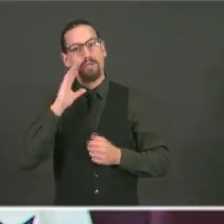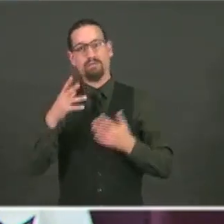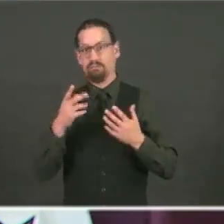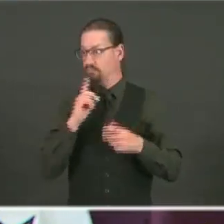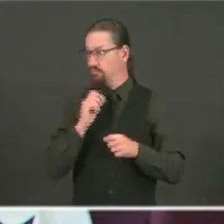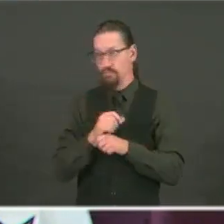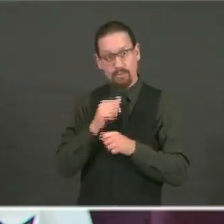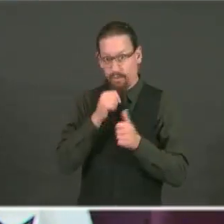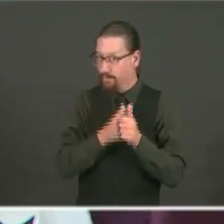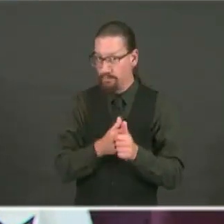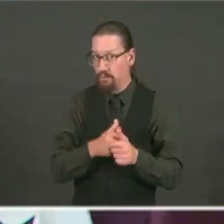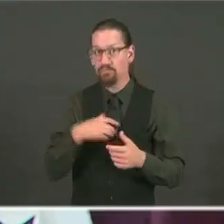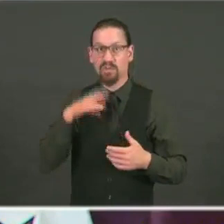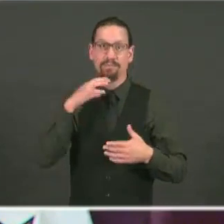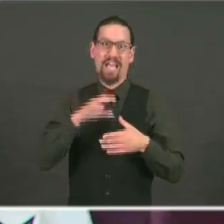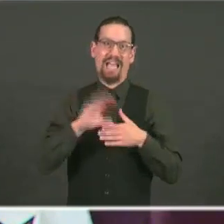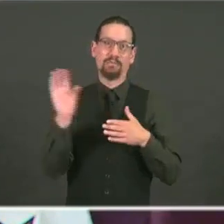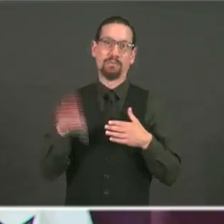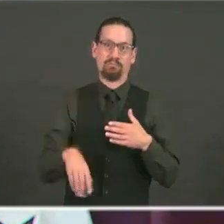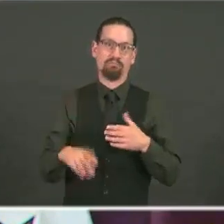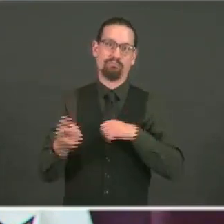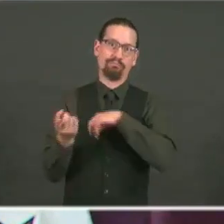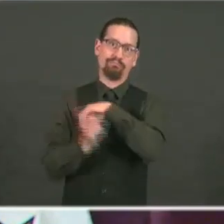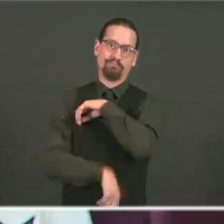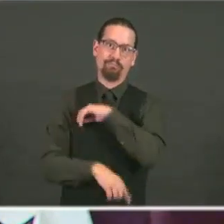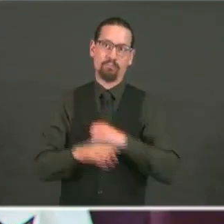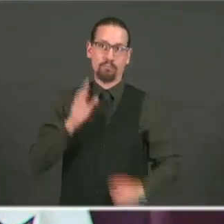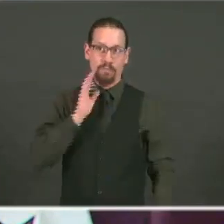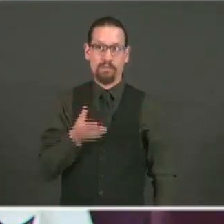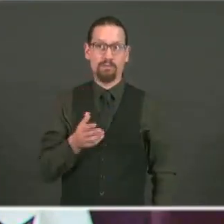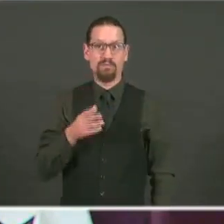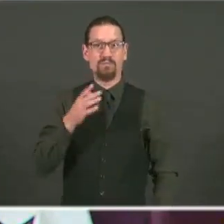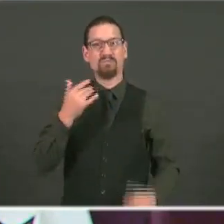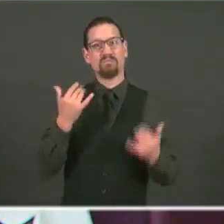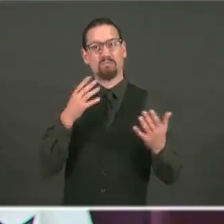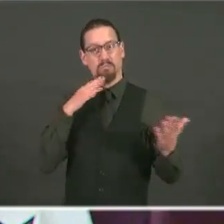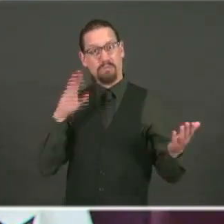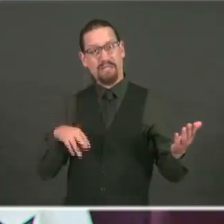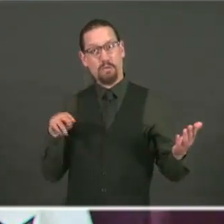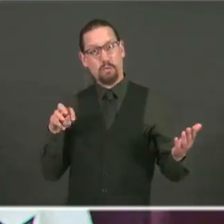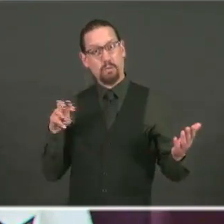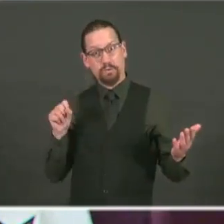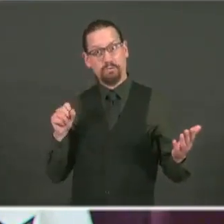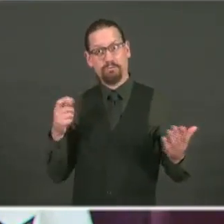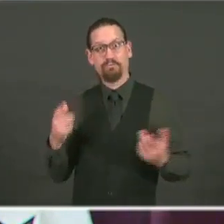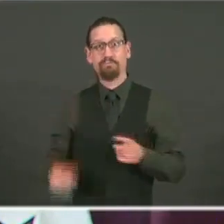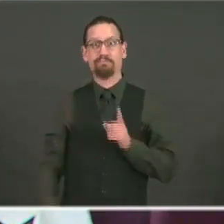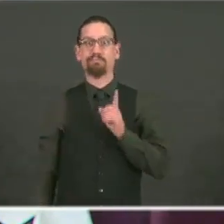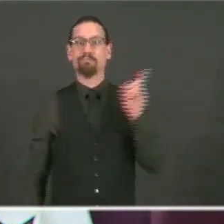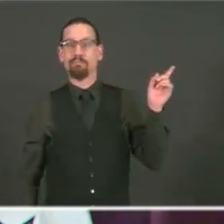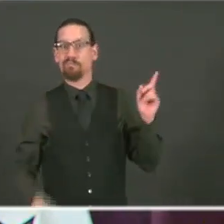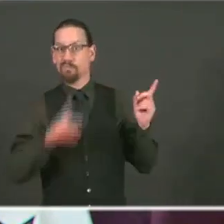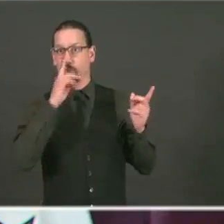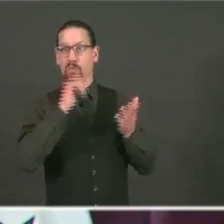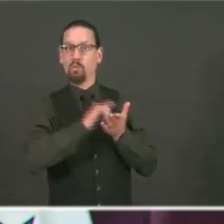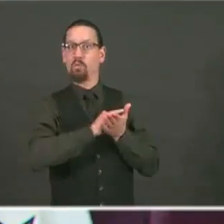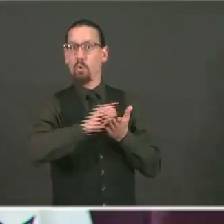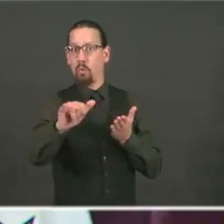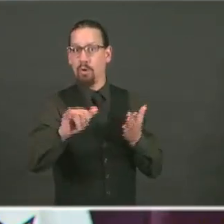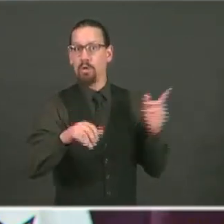COLLEGE AND URI BECAUSE YESTERDAY RHODE ISLAND WAS ADDED TO THE NEW YORK, NEW JERSEY, AND CONNECTICUT QUARANTINE TRAVEL LIST.